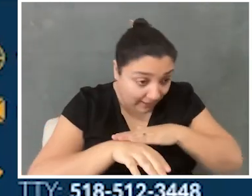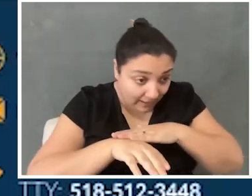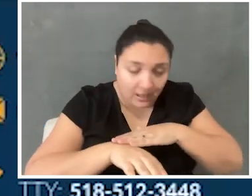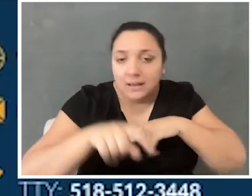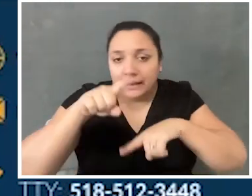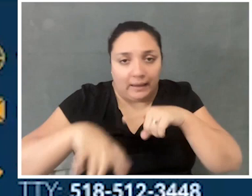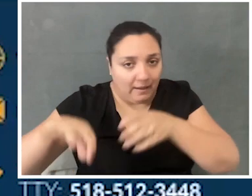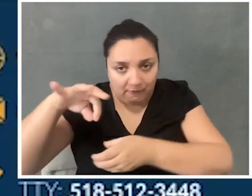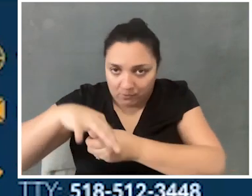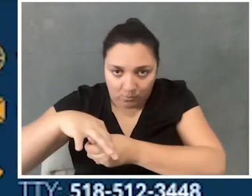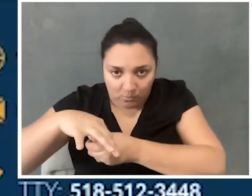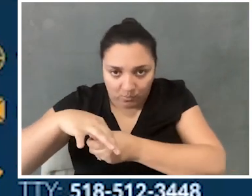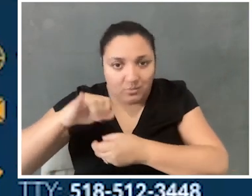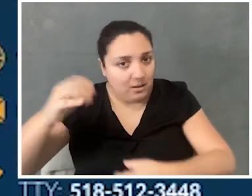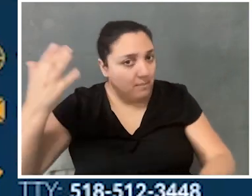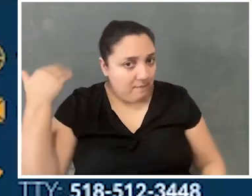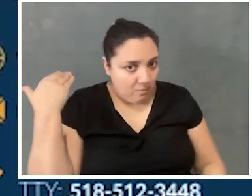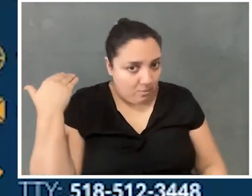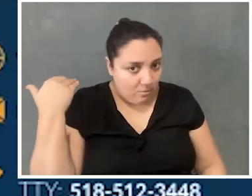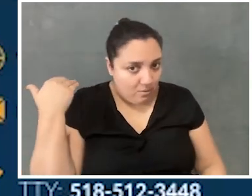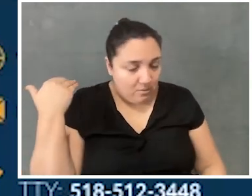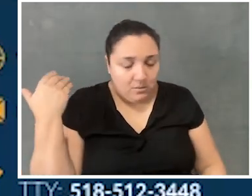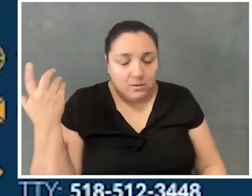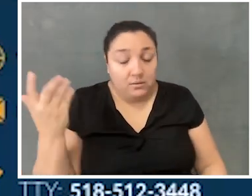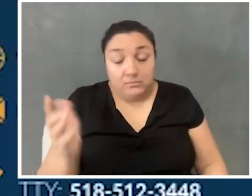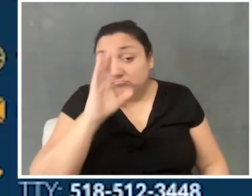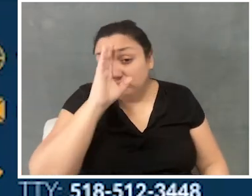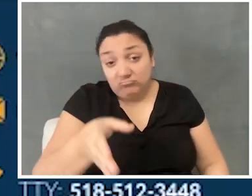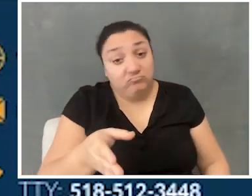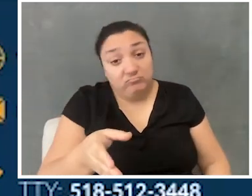It is a pretty straightforward, simple message.